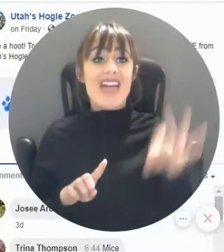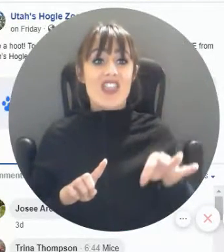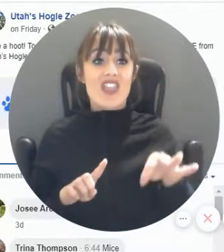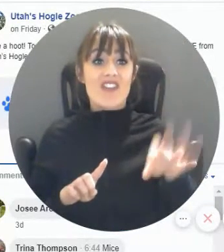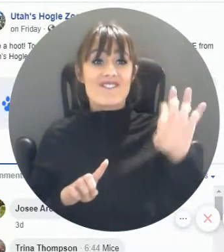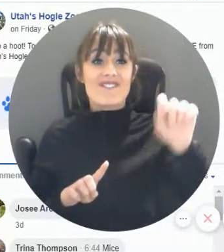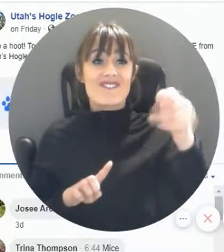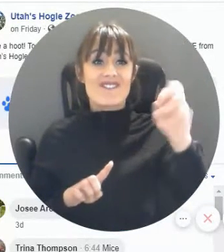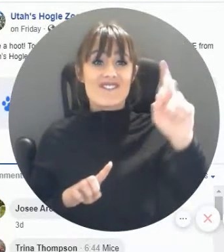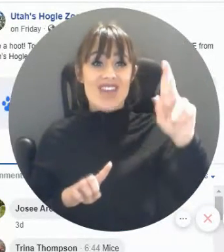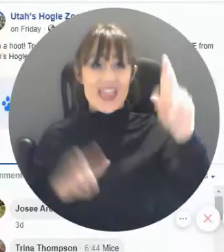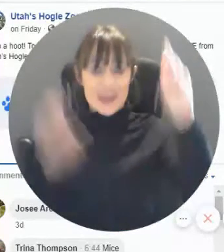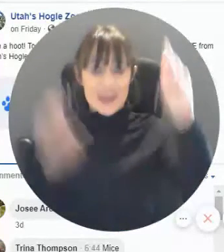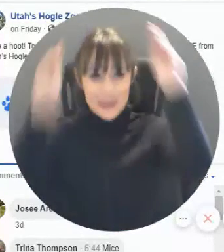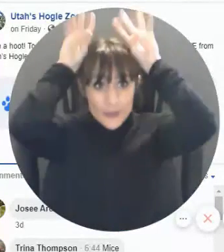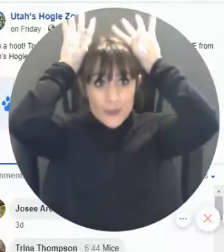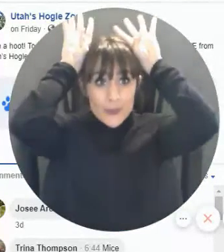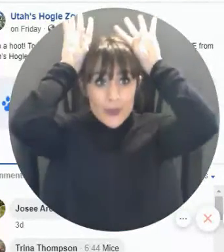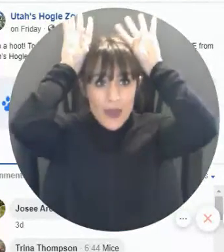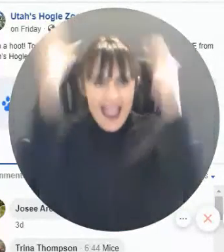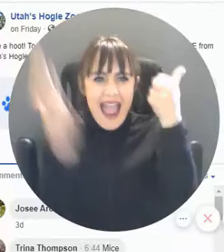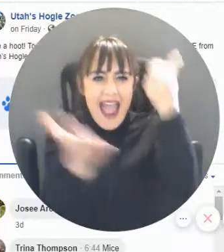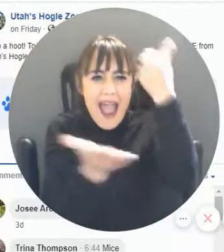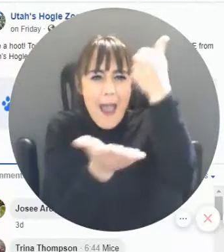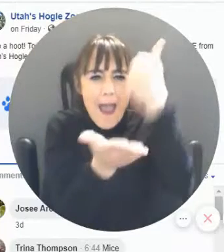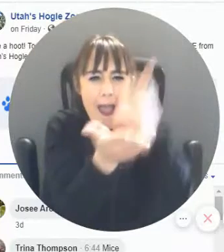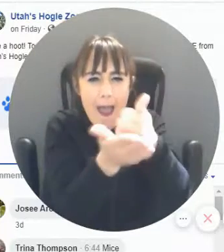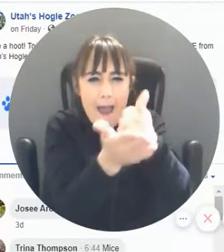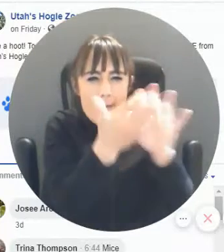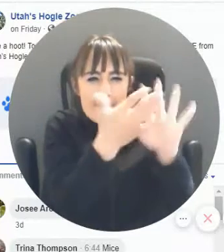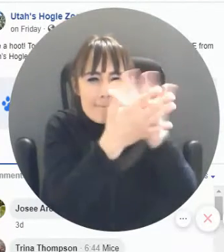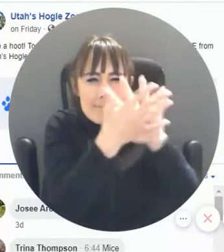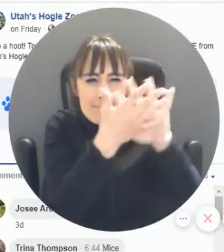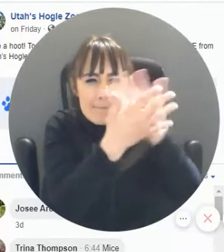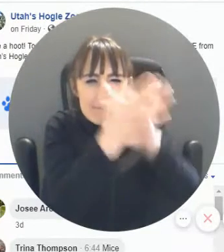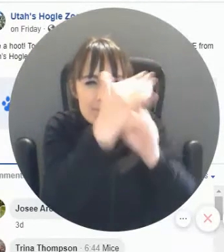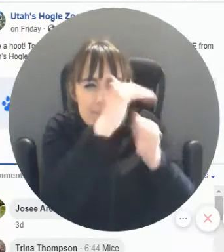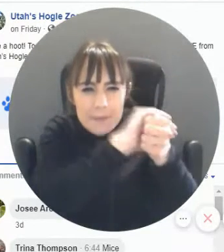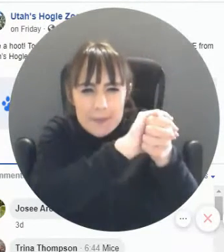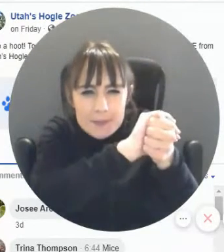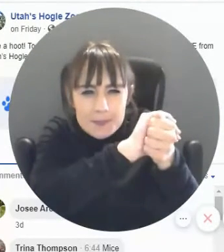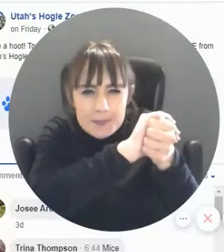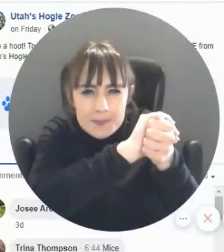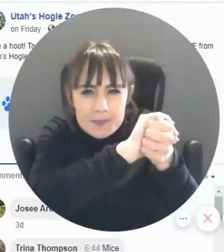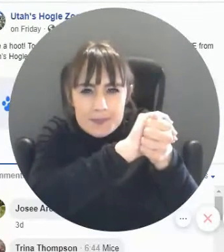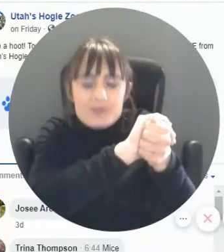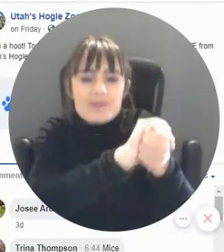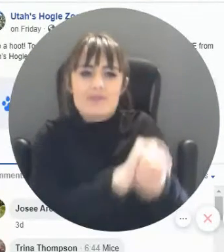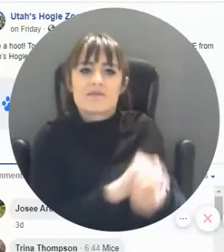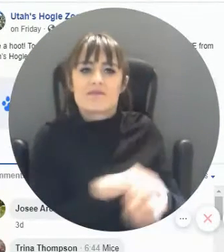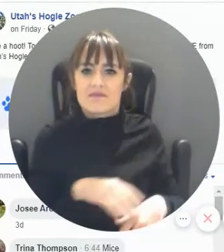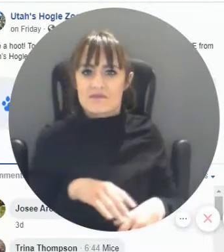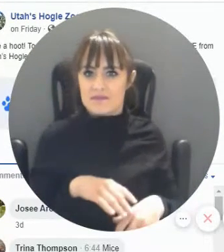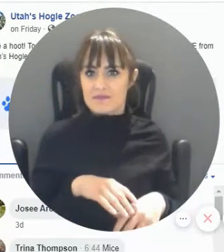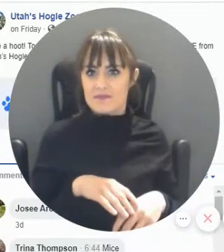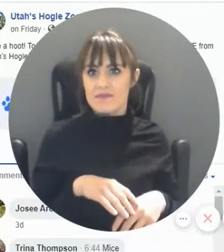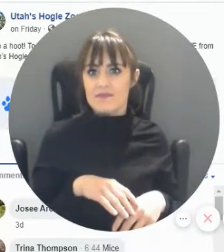Scientists think that they are used to break up the circular facial shape of that face, because the rest of their body is